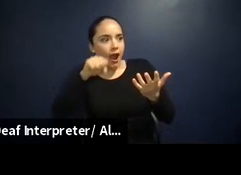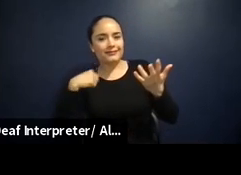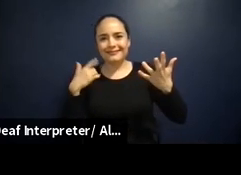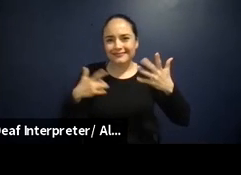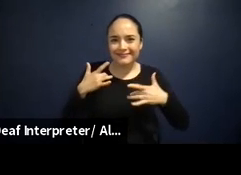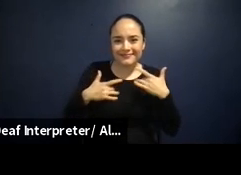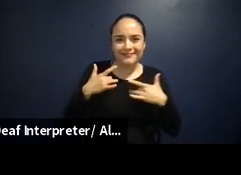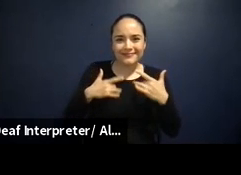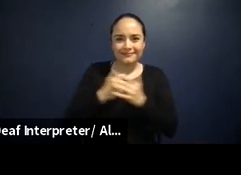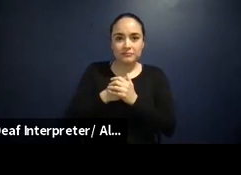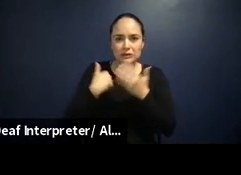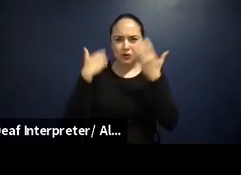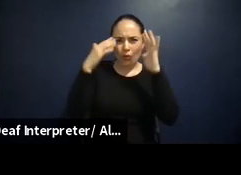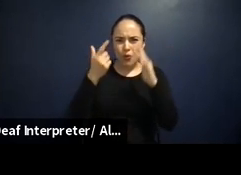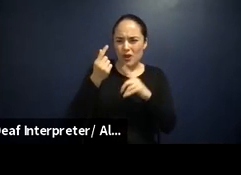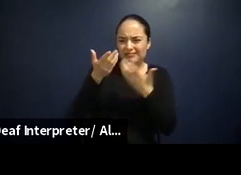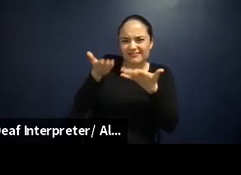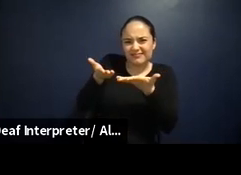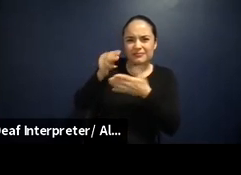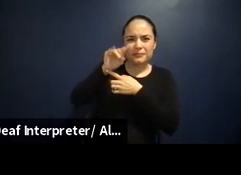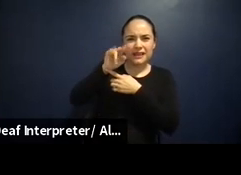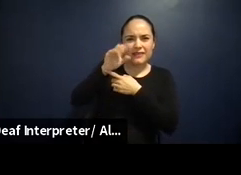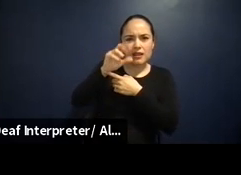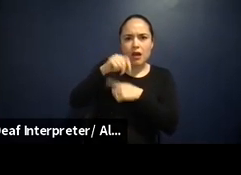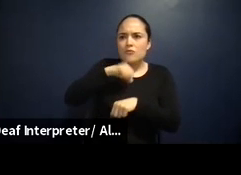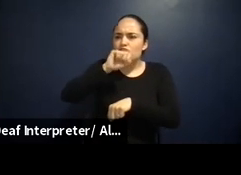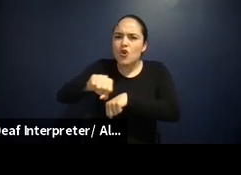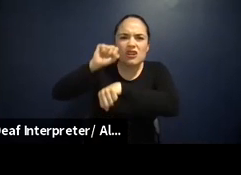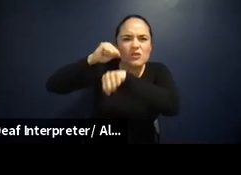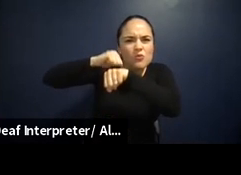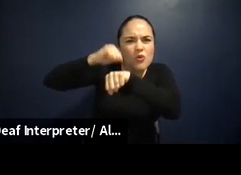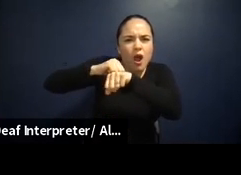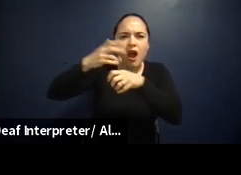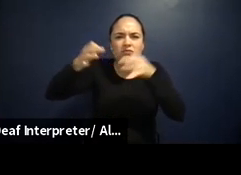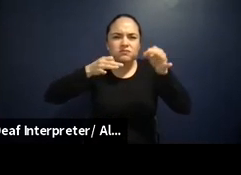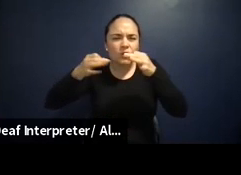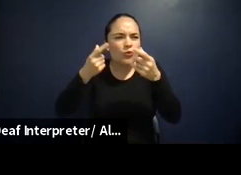and how it relates to Minecraft, for sure. [Sarah]: Yes! So I can help with the Minecraft part-- [Kim]: And I